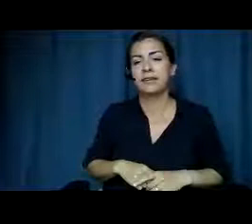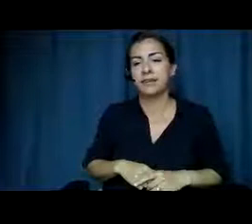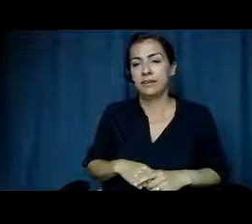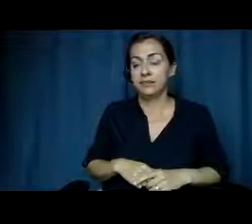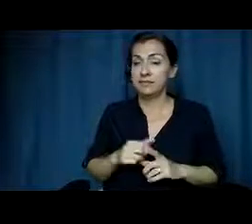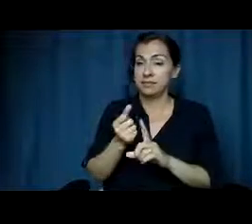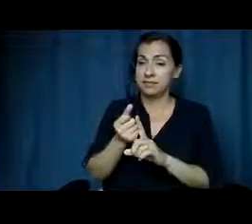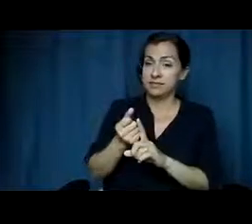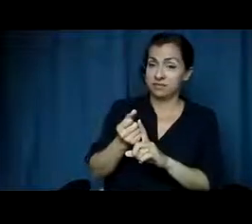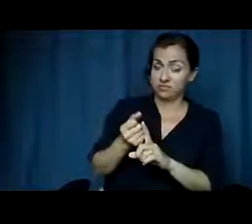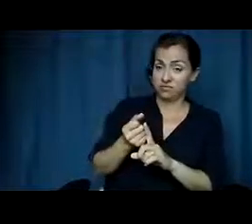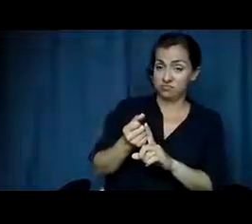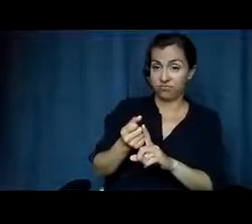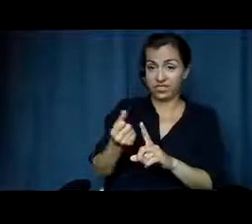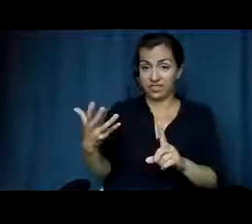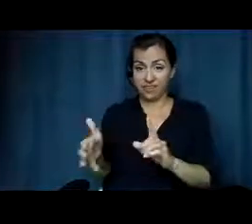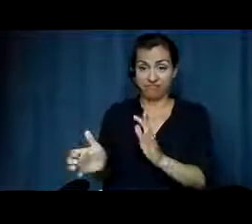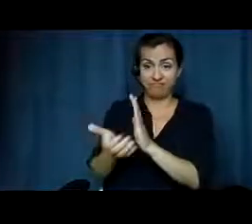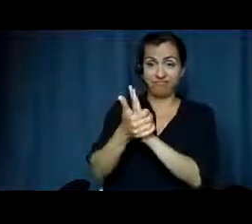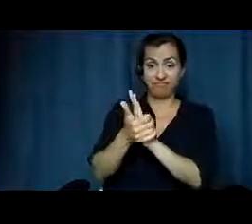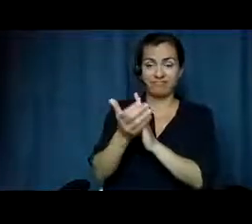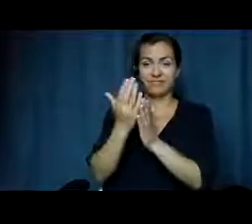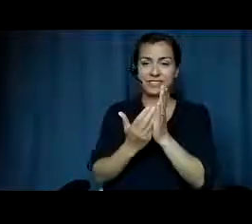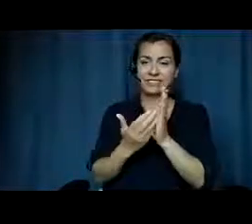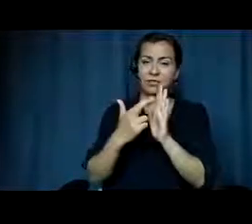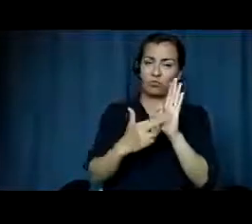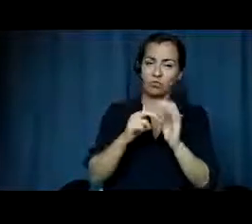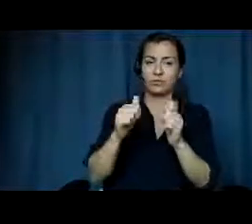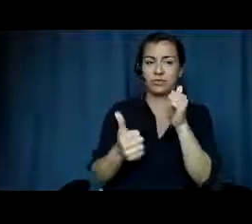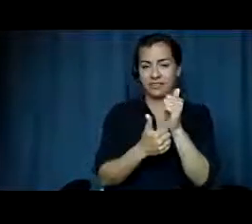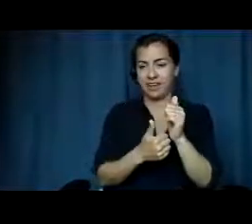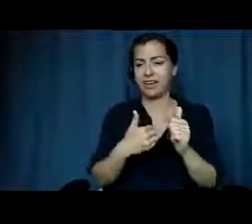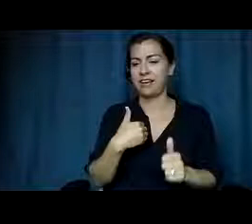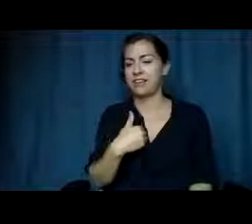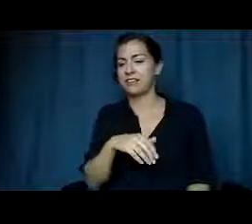true in Oregon. If you have a guardian, you're still